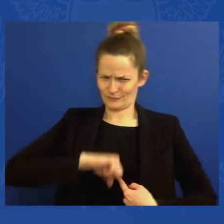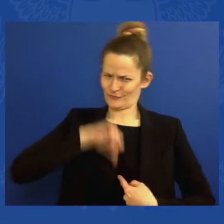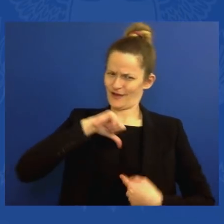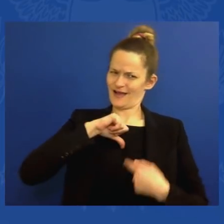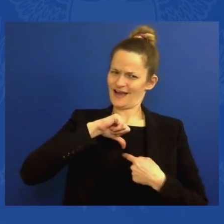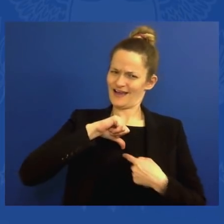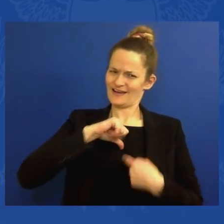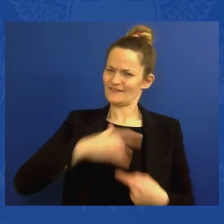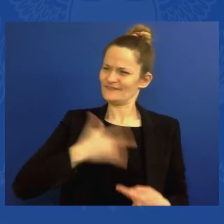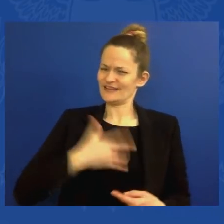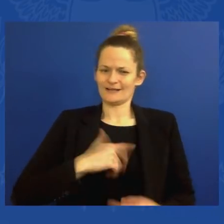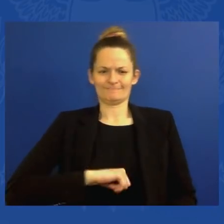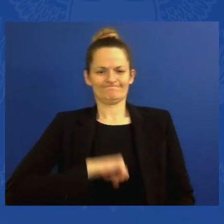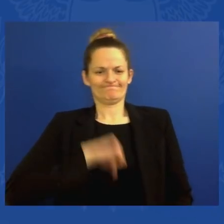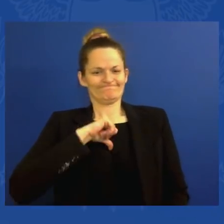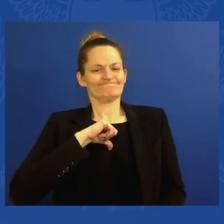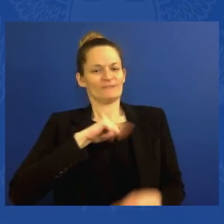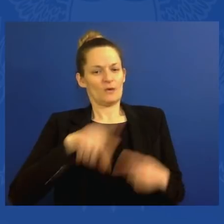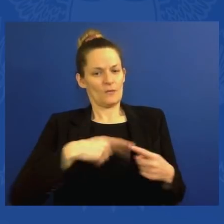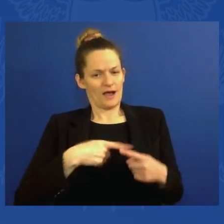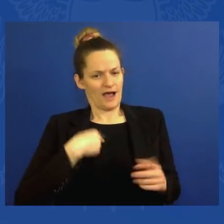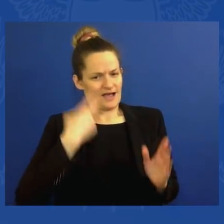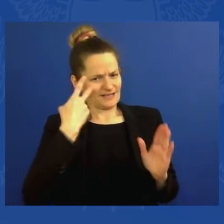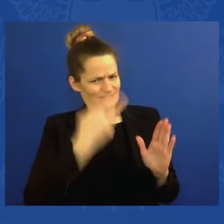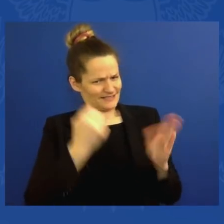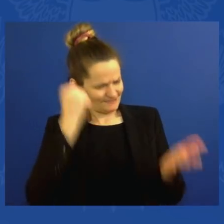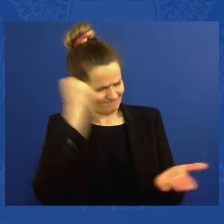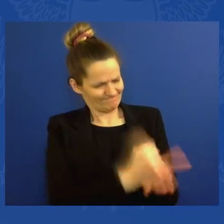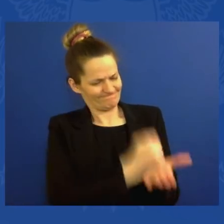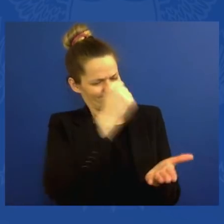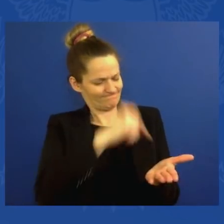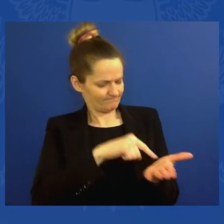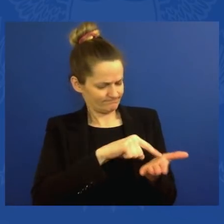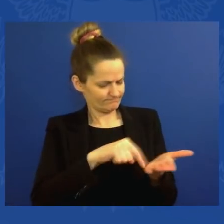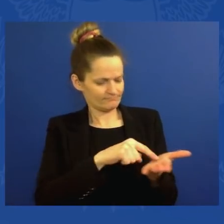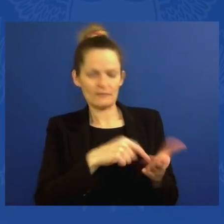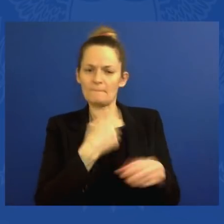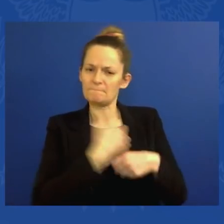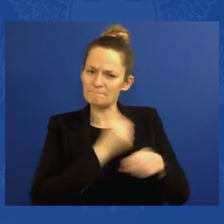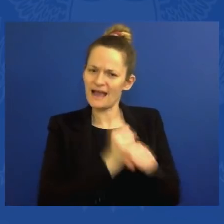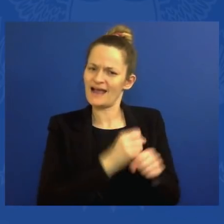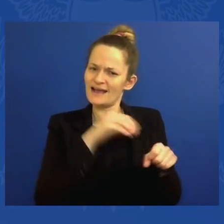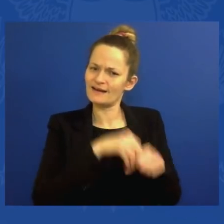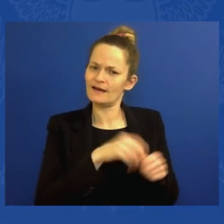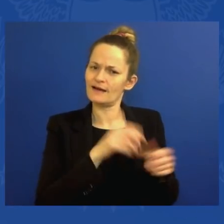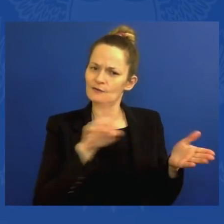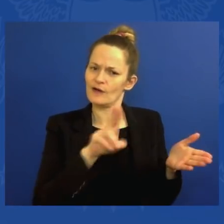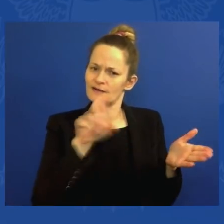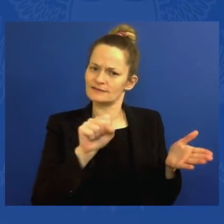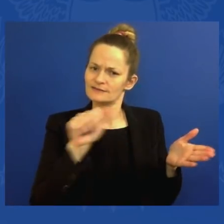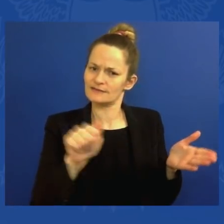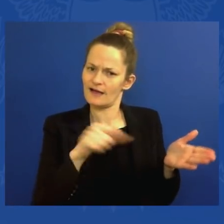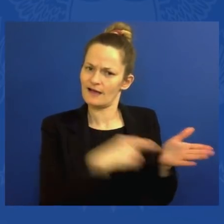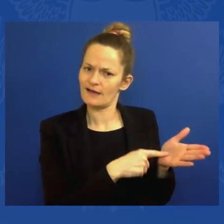And we're seeing the revitalization of American manufacturing. And that's what I want to talk a little bit about for the next few minutes.